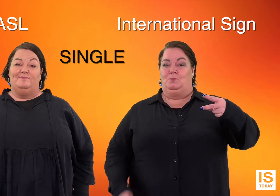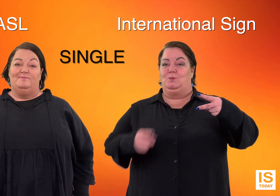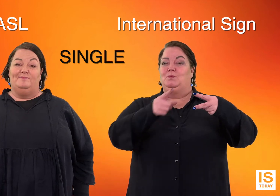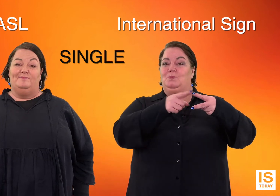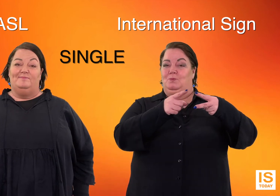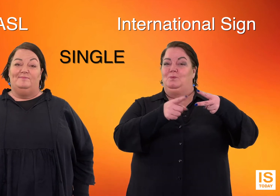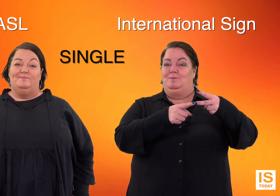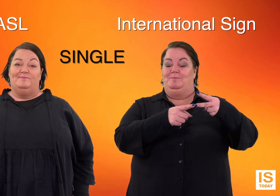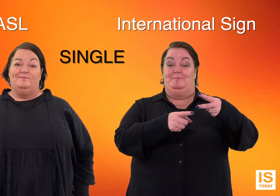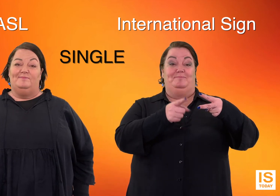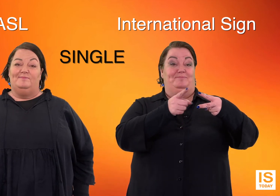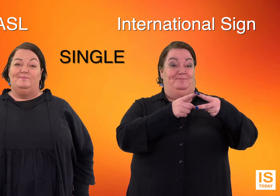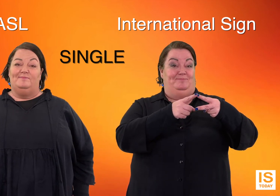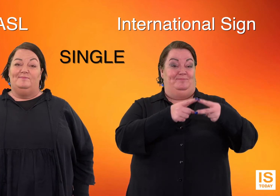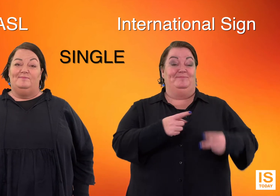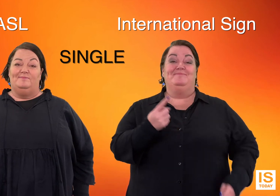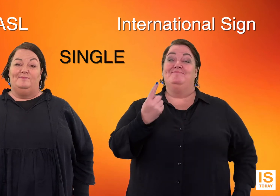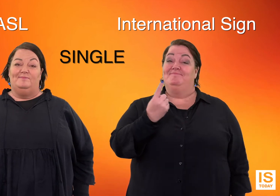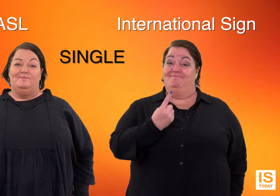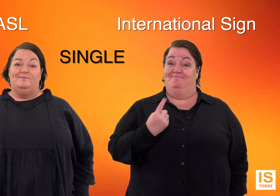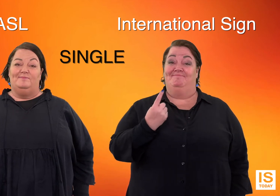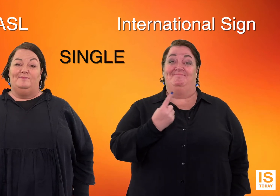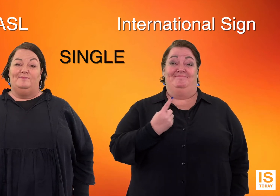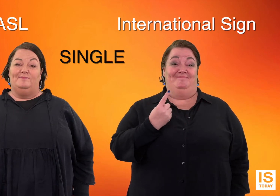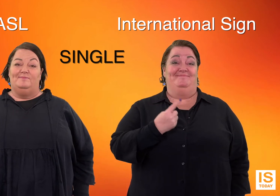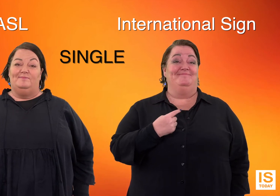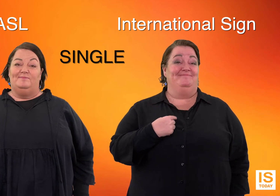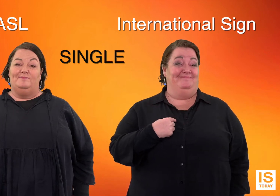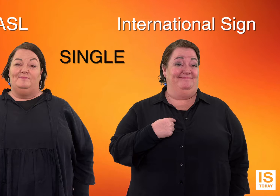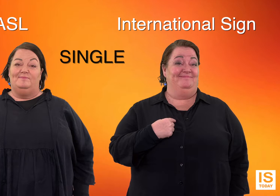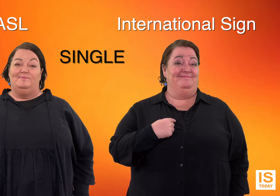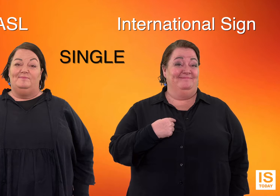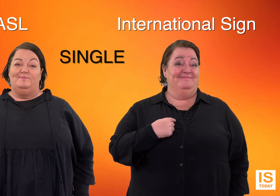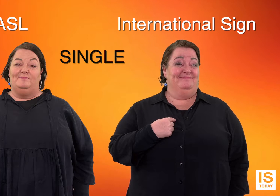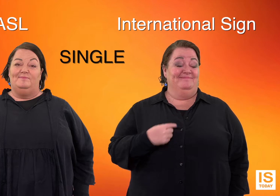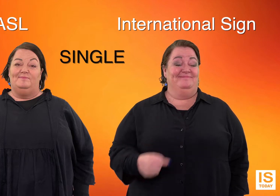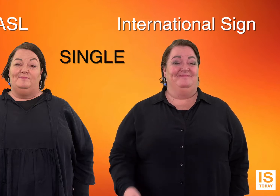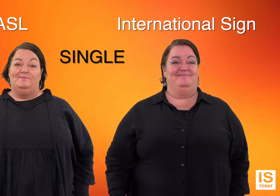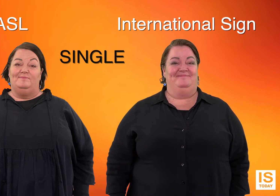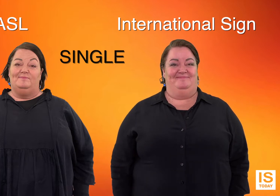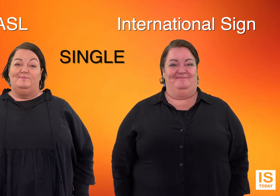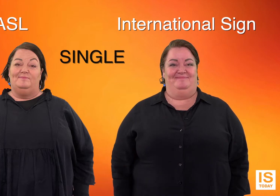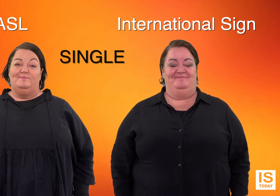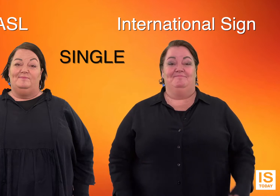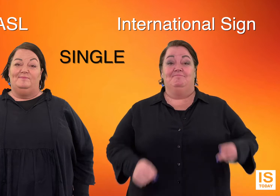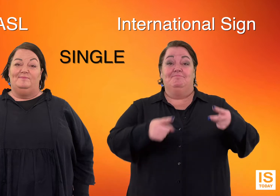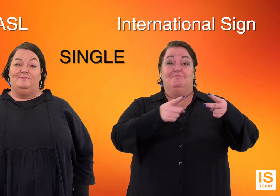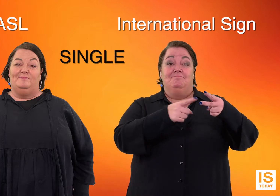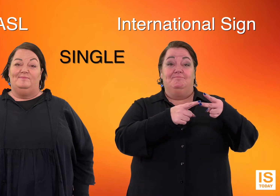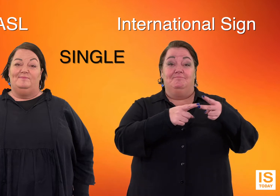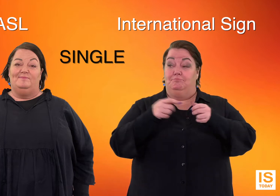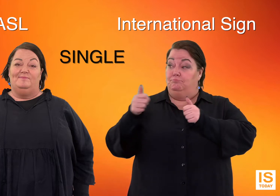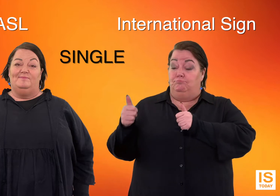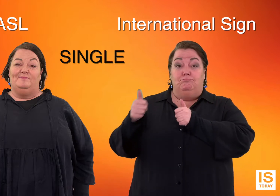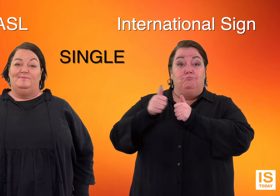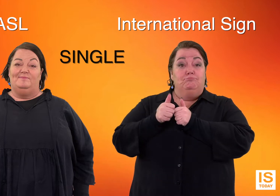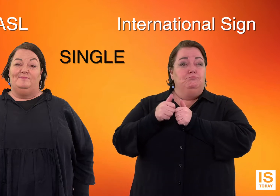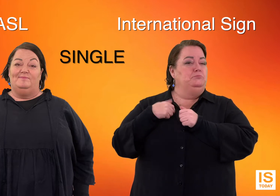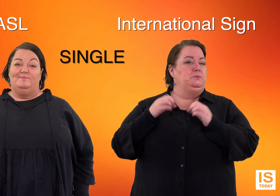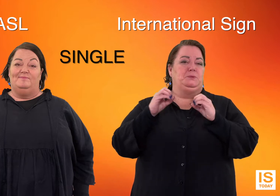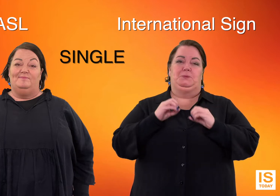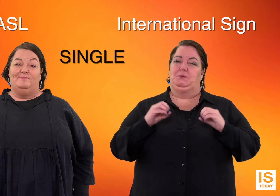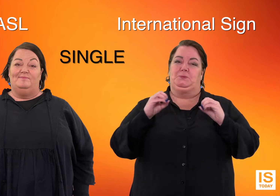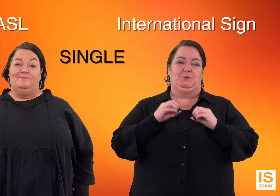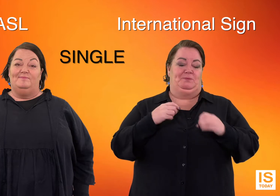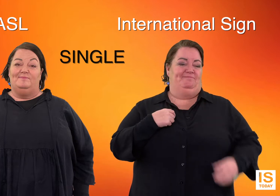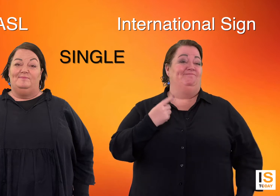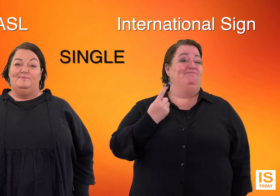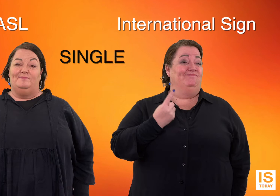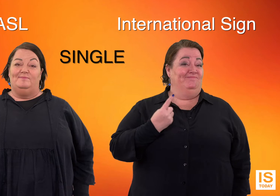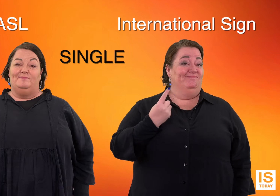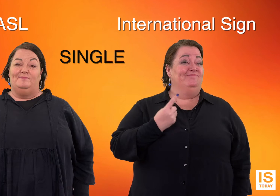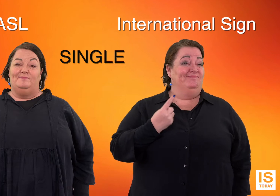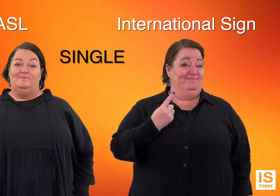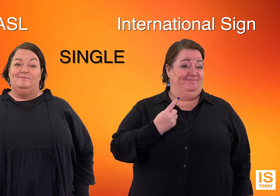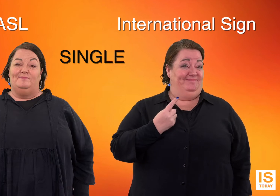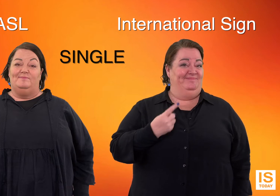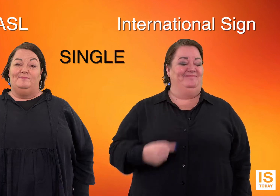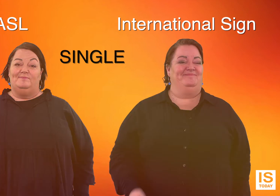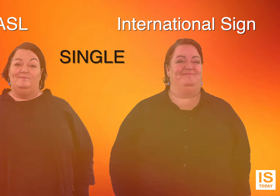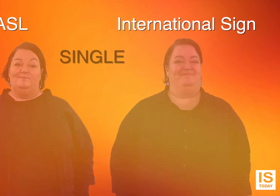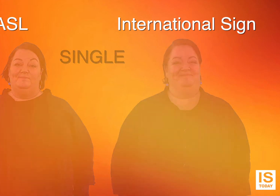Two choices: 1. SINGLE or 2. SINGLE as description.